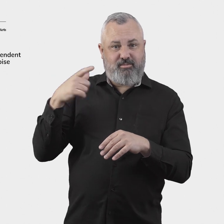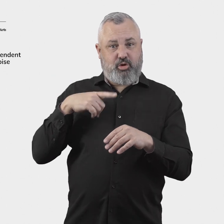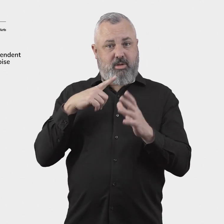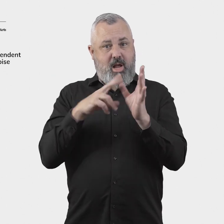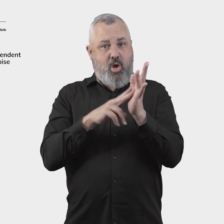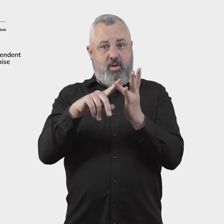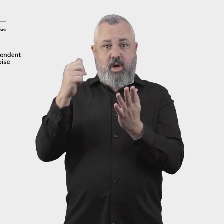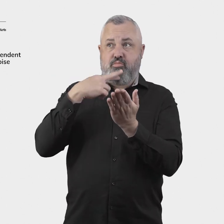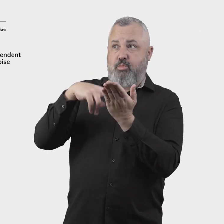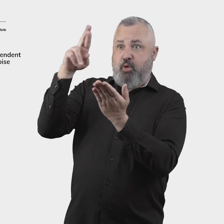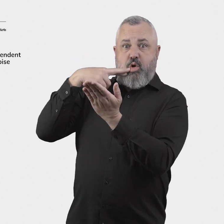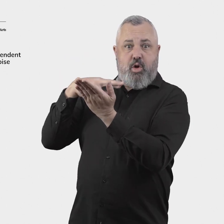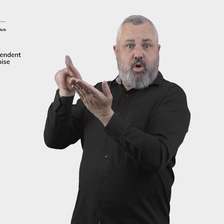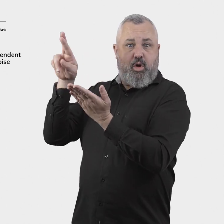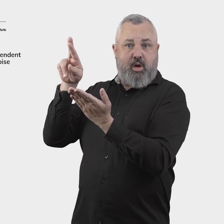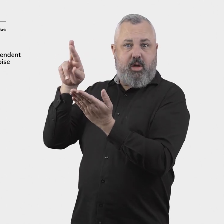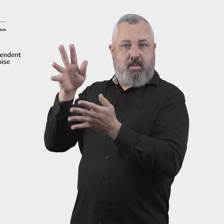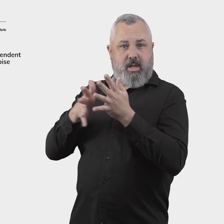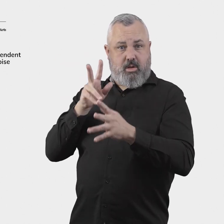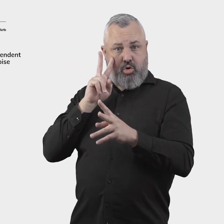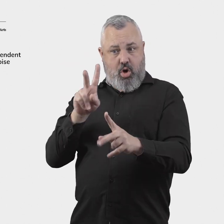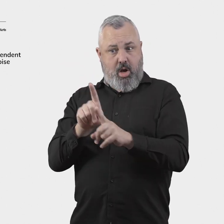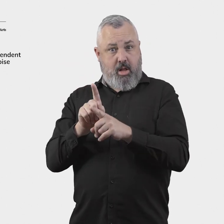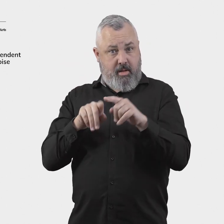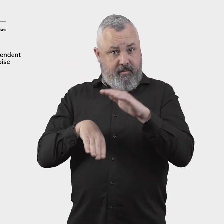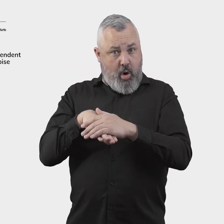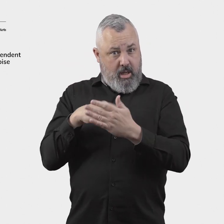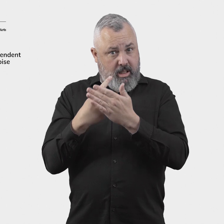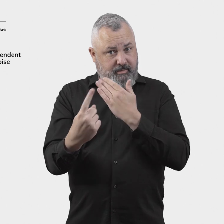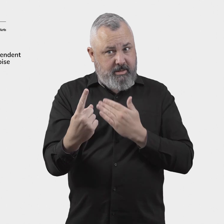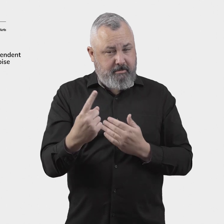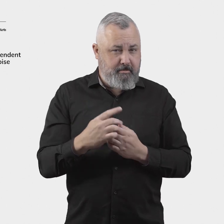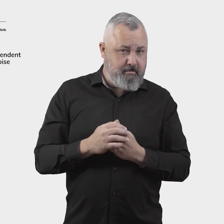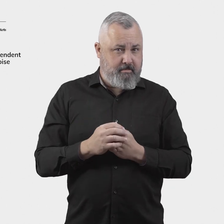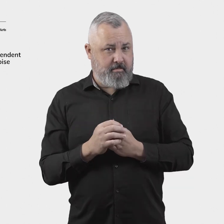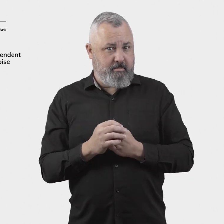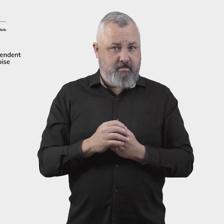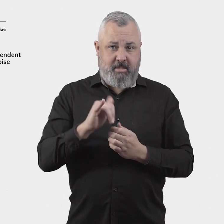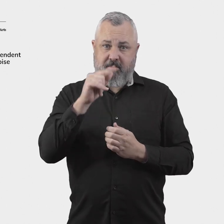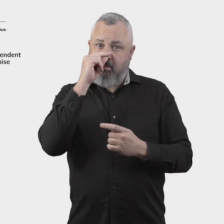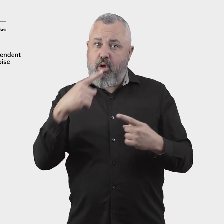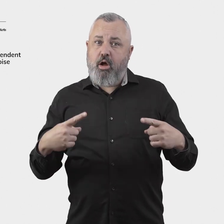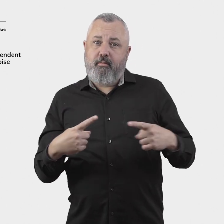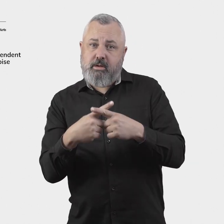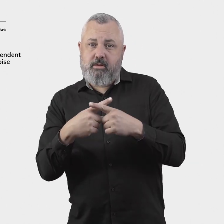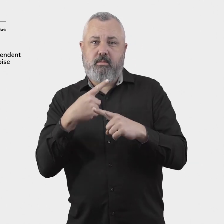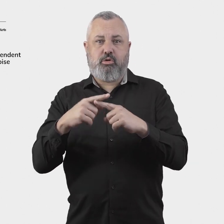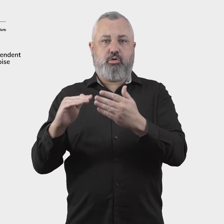This reporting arrangement creates the potential for conflicts in the ANO’s role, and can undermine public